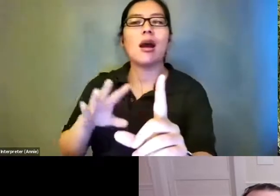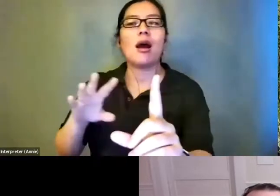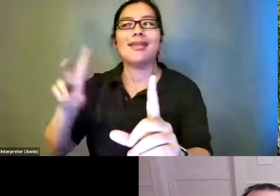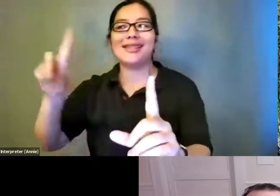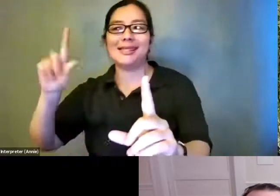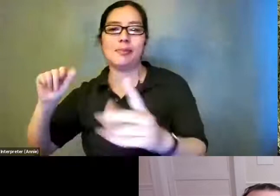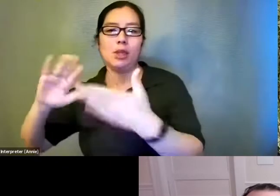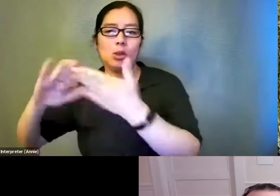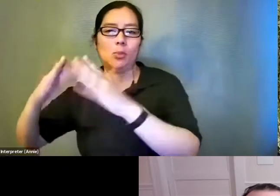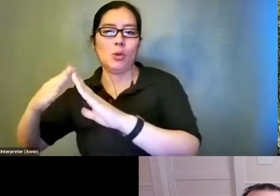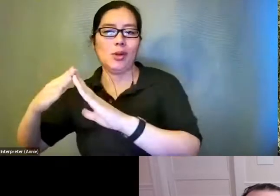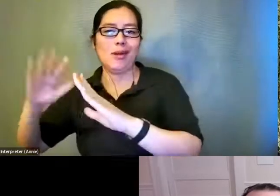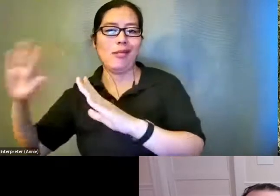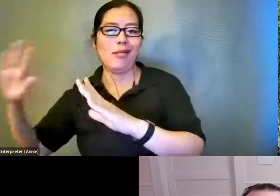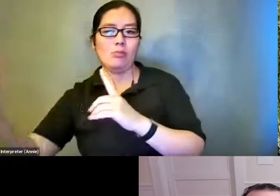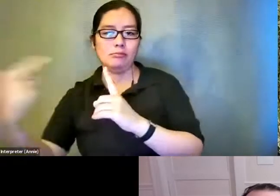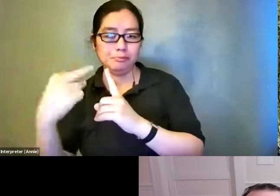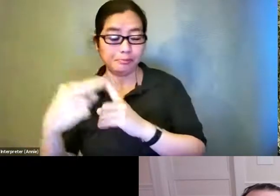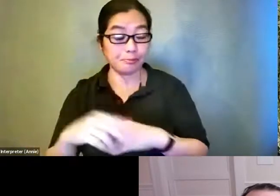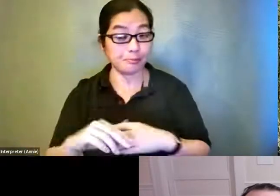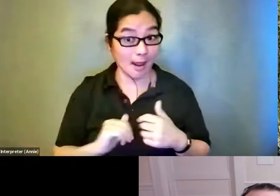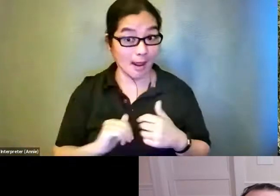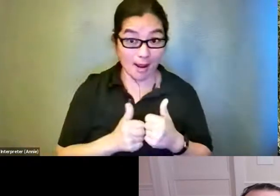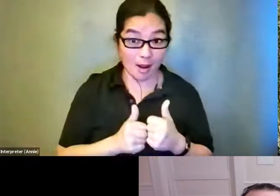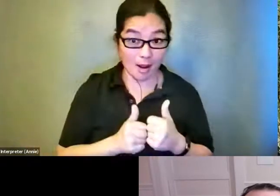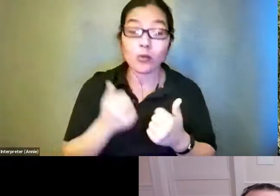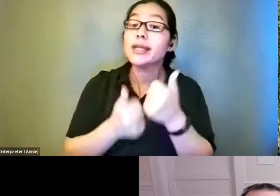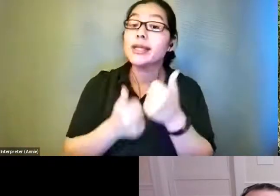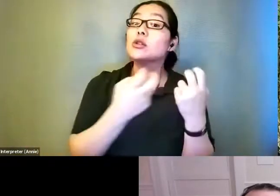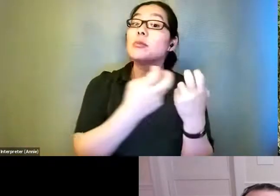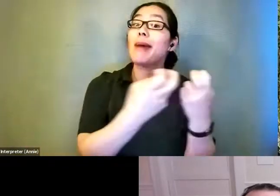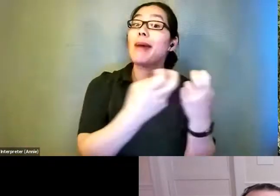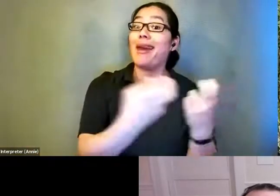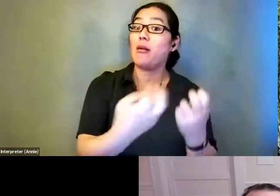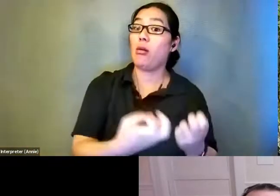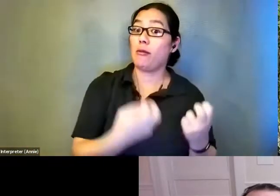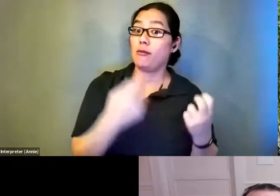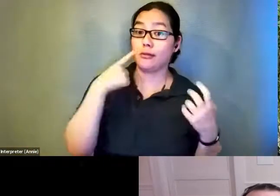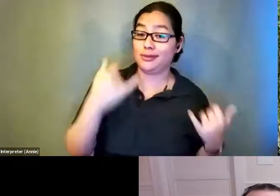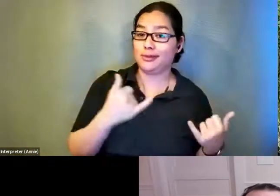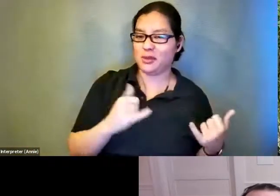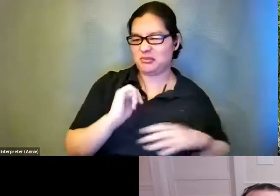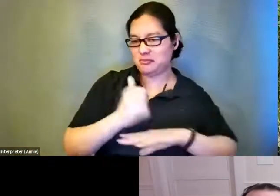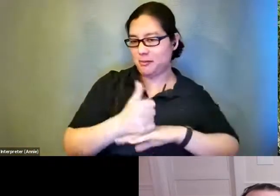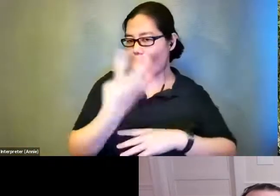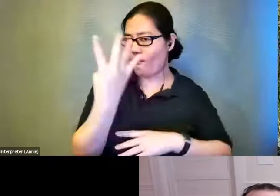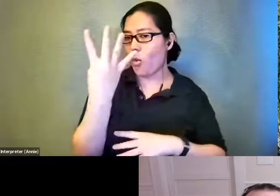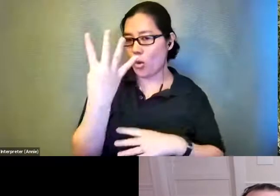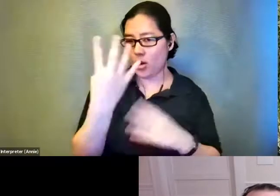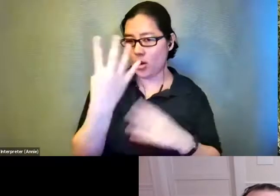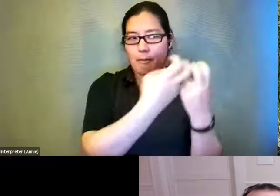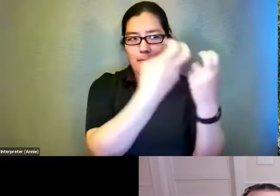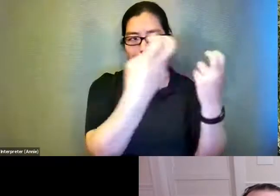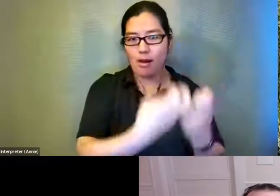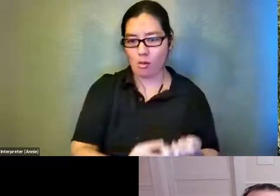way we've tried to do that is with each panel for today and we've designed fou r panels if you've had a chance to look at